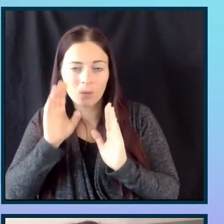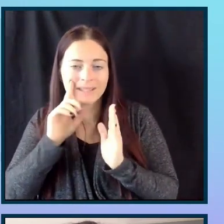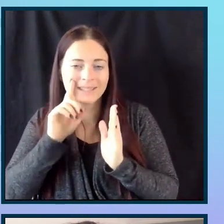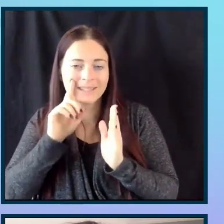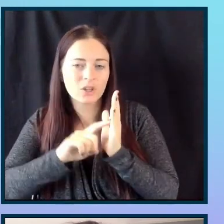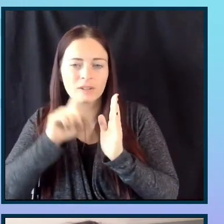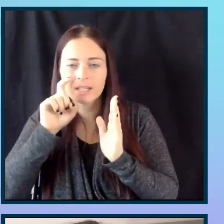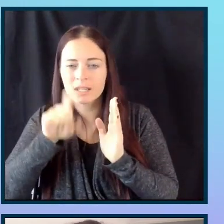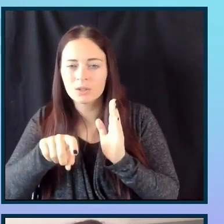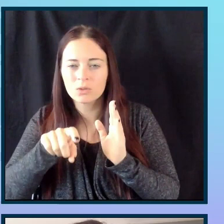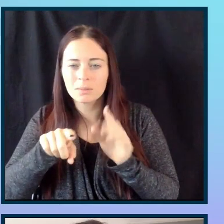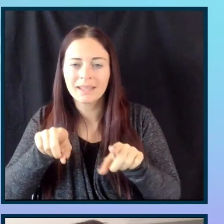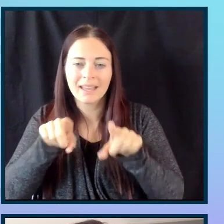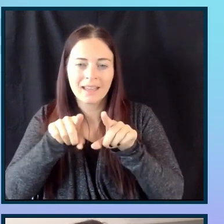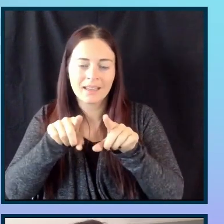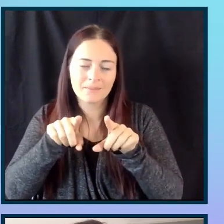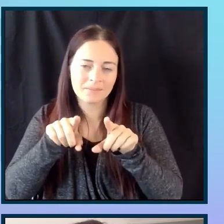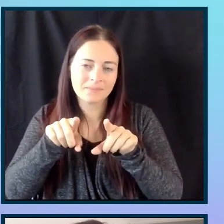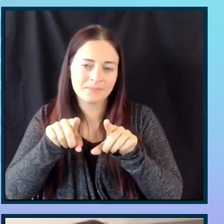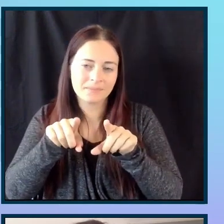as an area of four CSS pixels